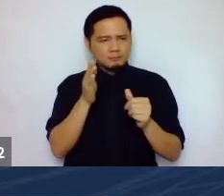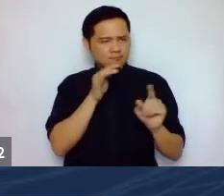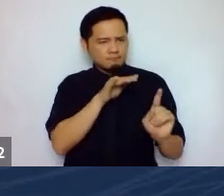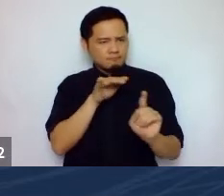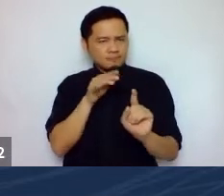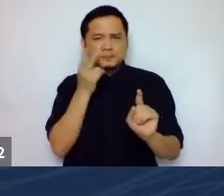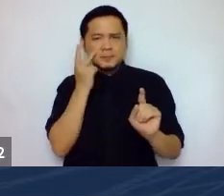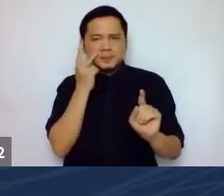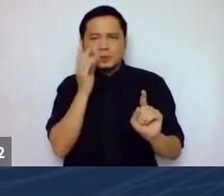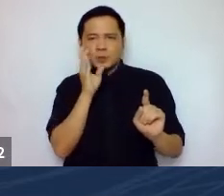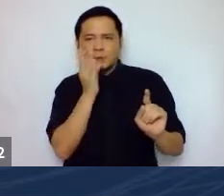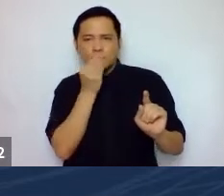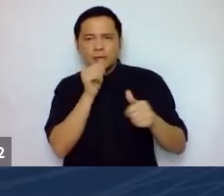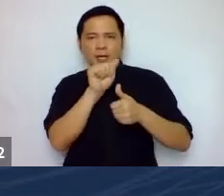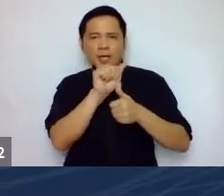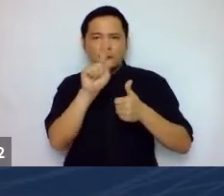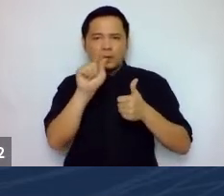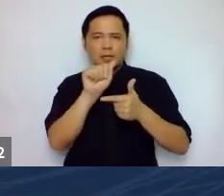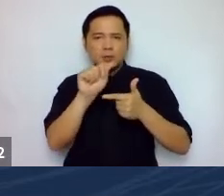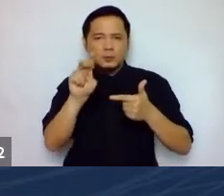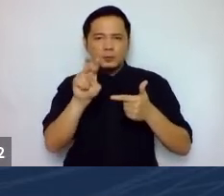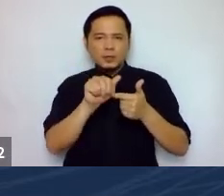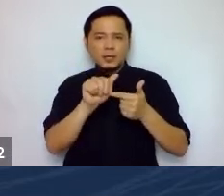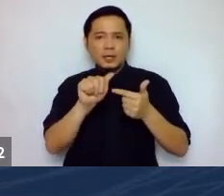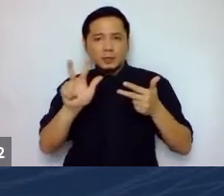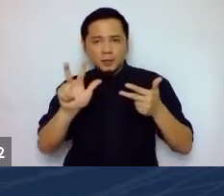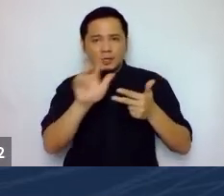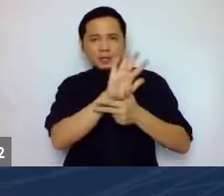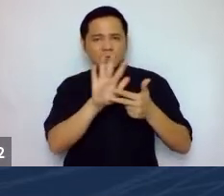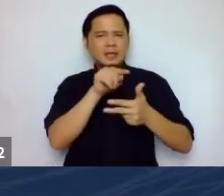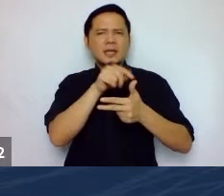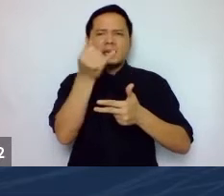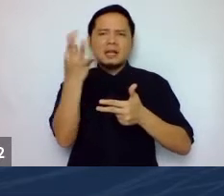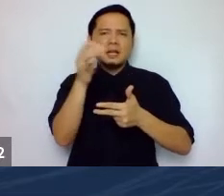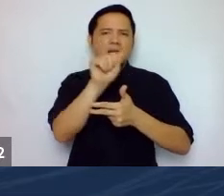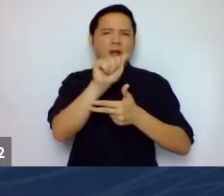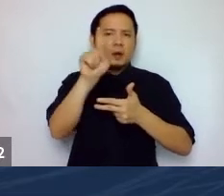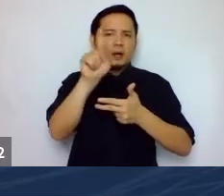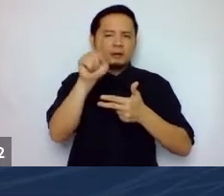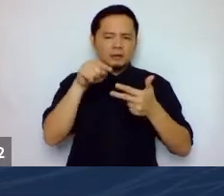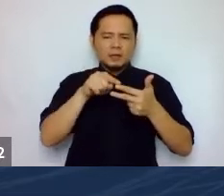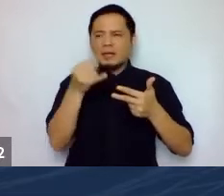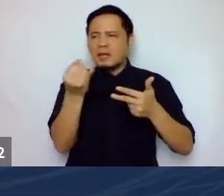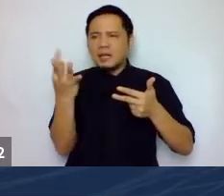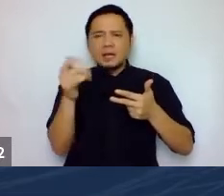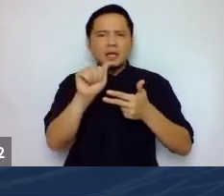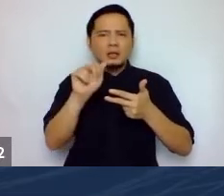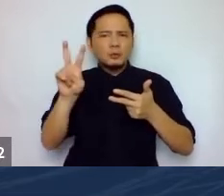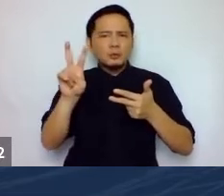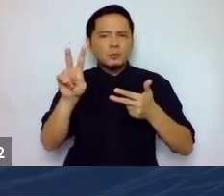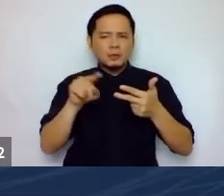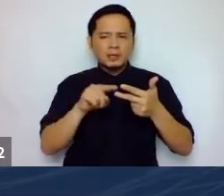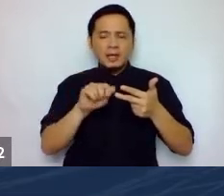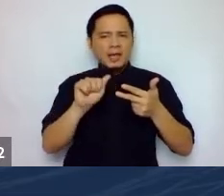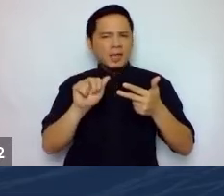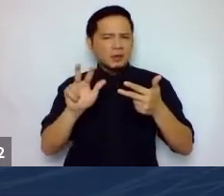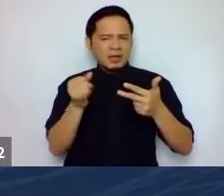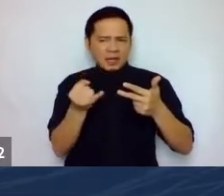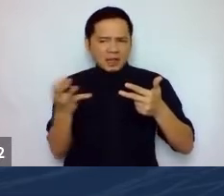So they decide how many each and when will the vaccinations be for A1, A2, A3.